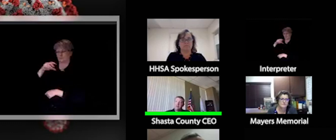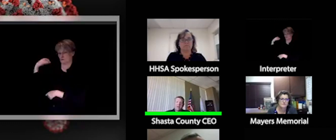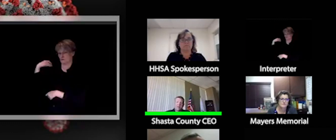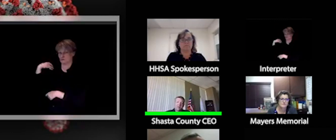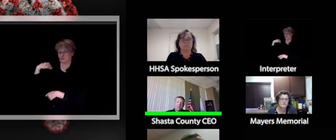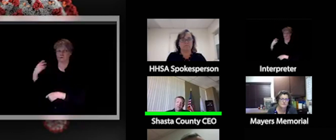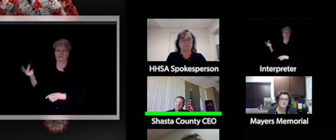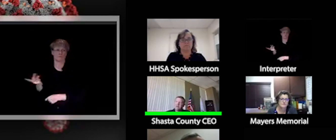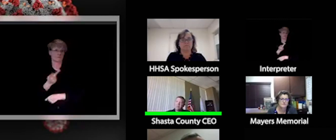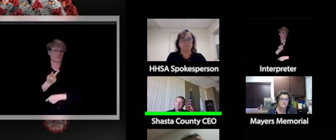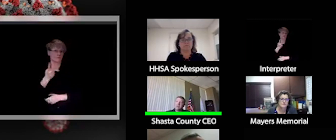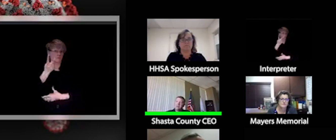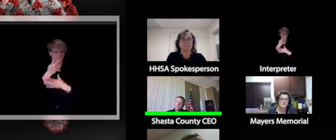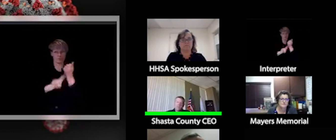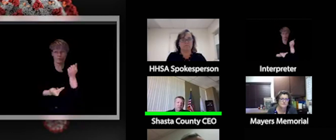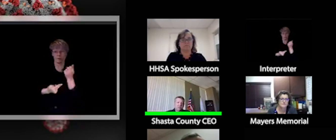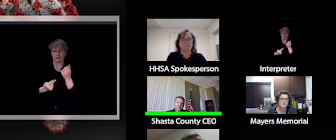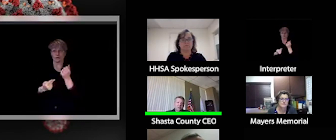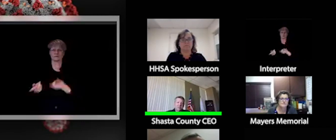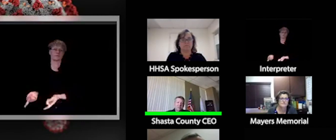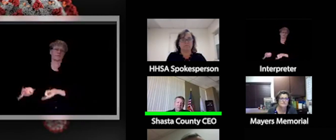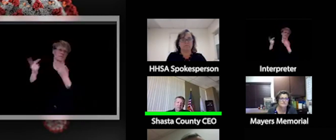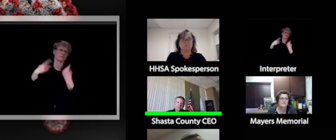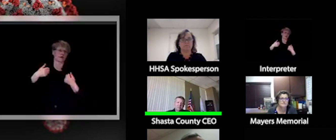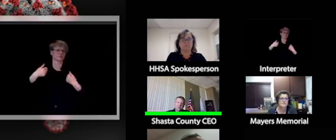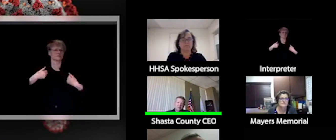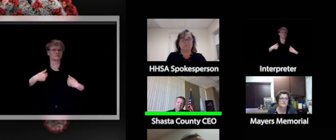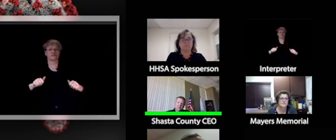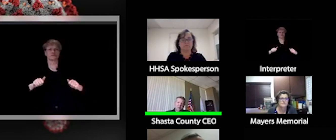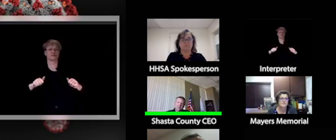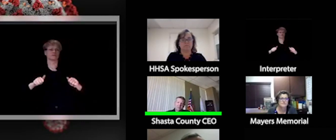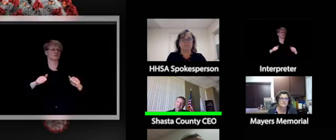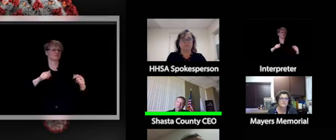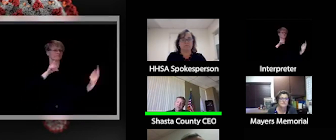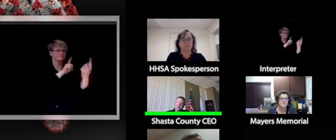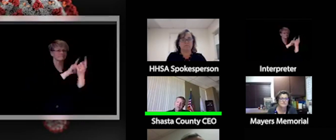come out and tried to help with the education side of things throughout the entire COVID.